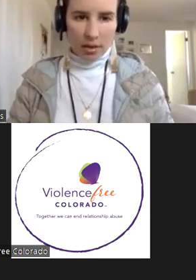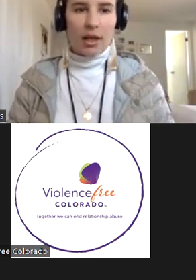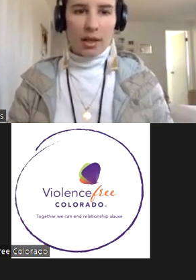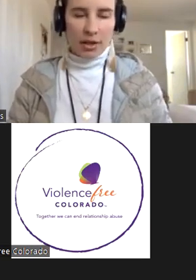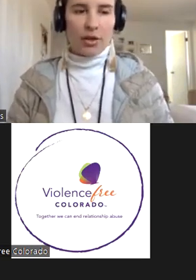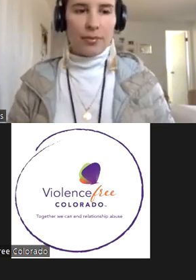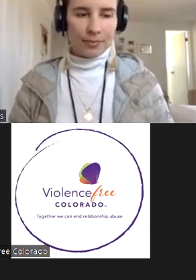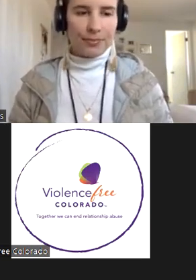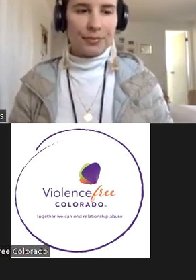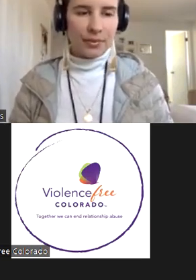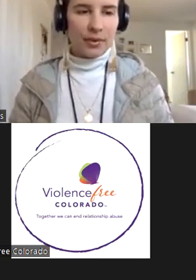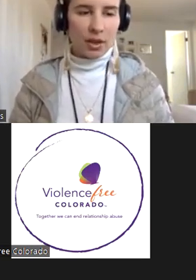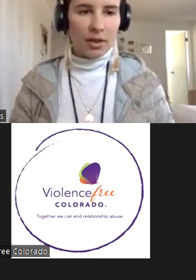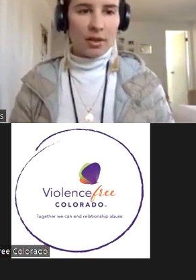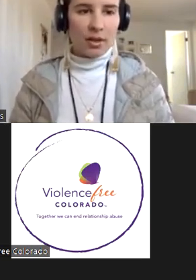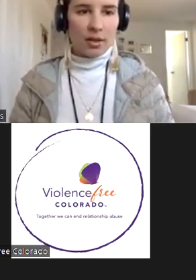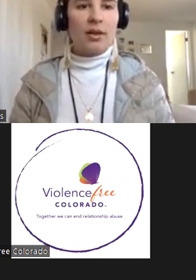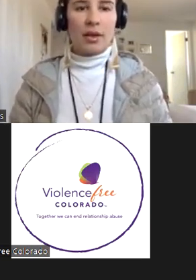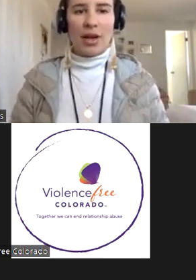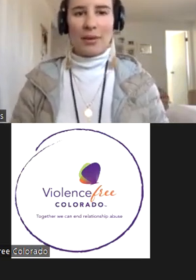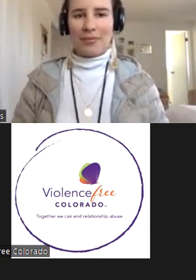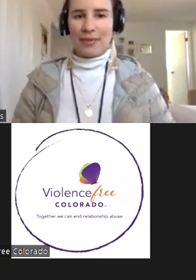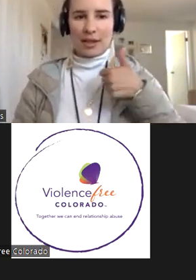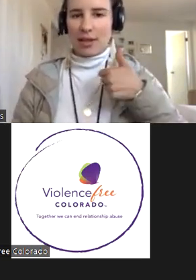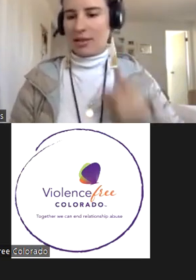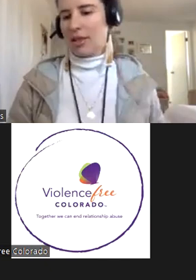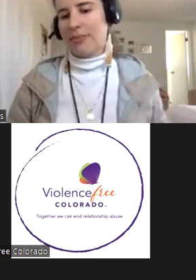Great, and I can't hear you. So that means it's working.